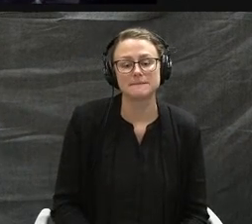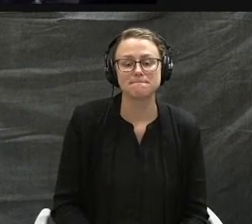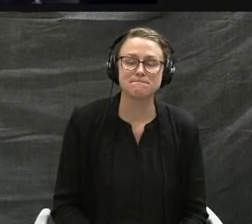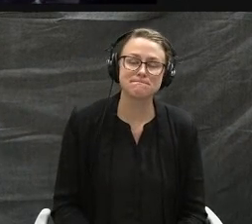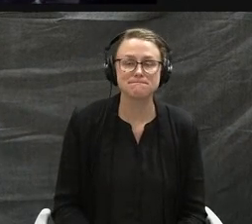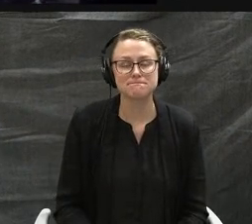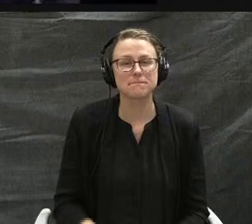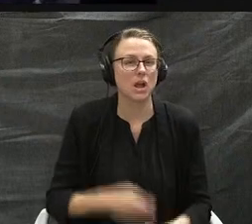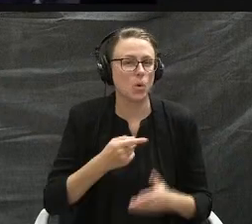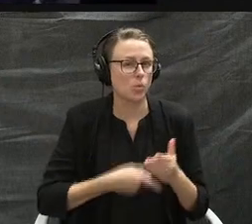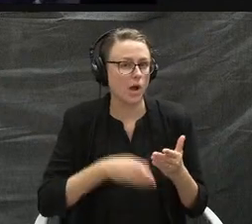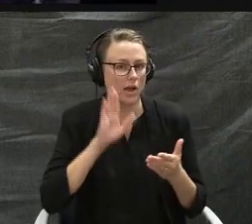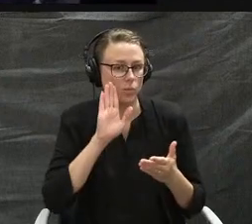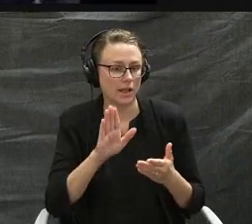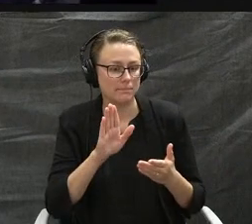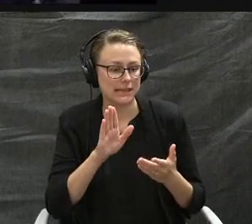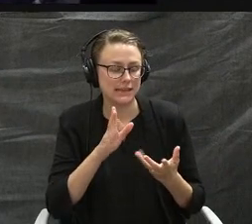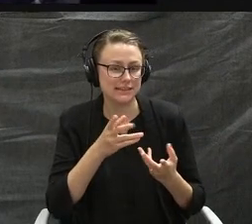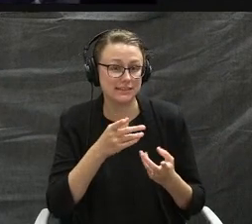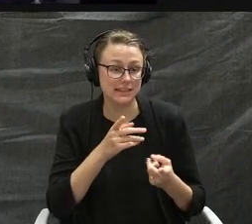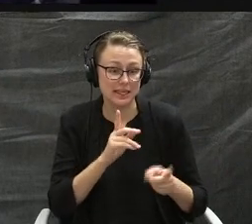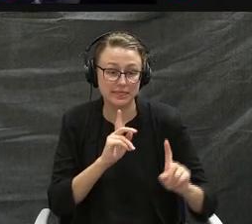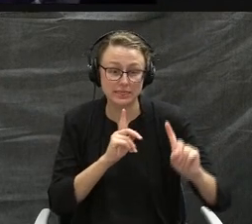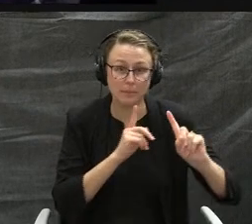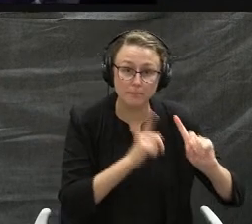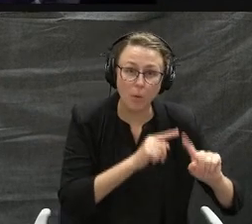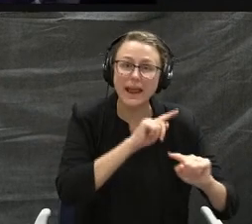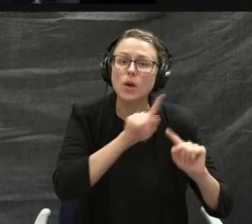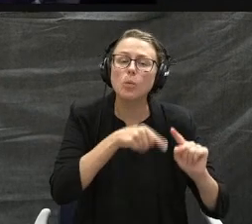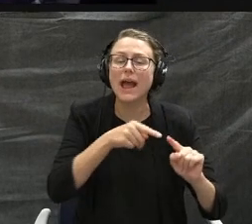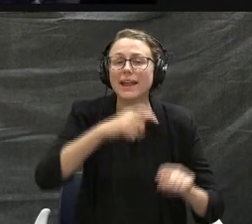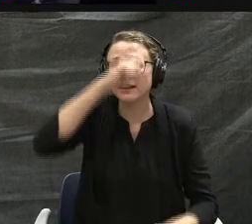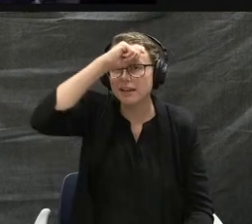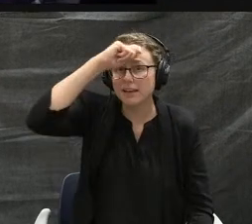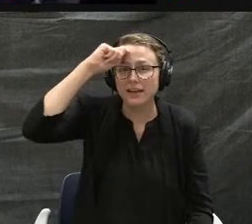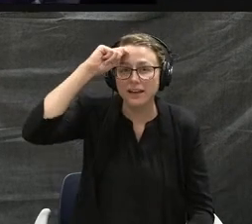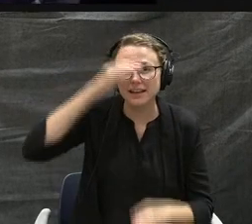to be the point that we're going to do that temperature Jack